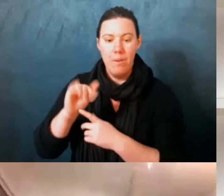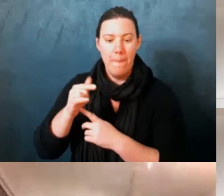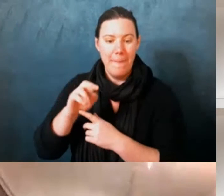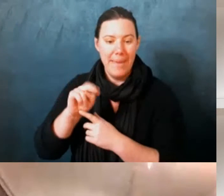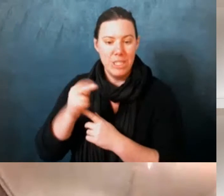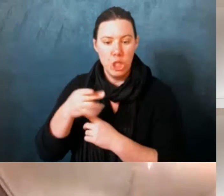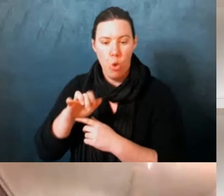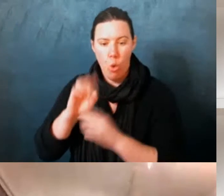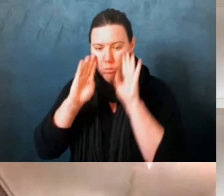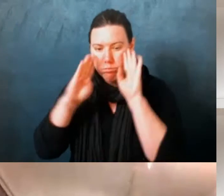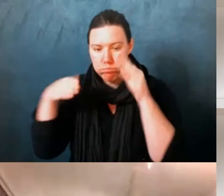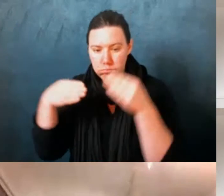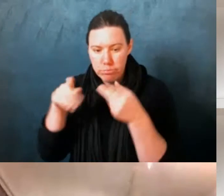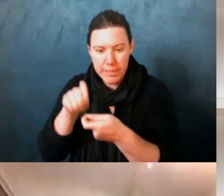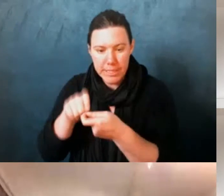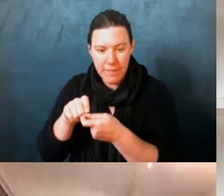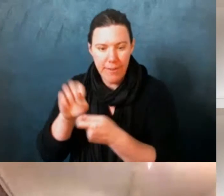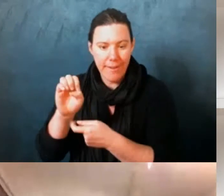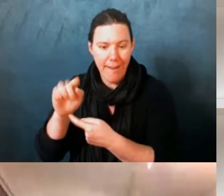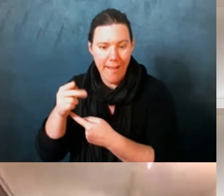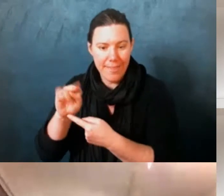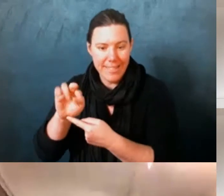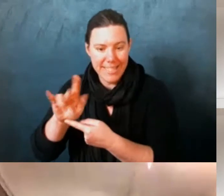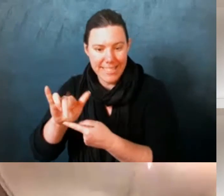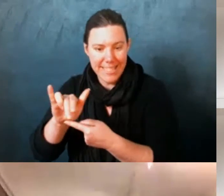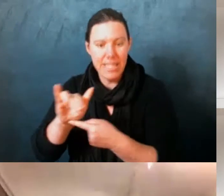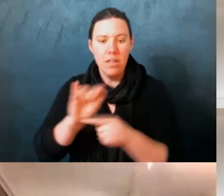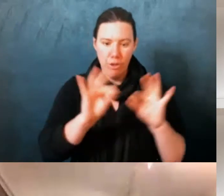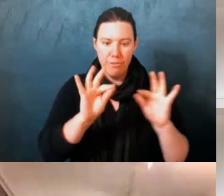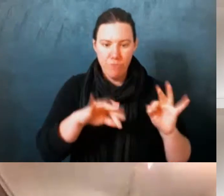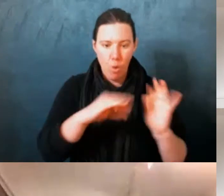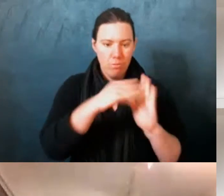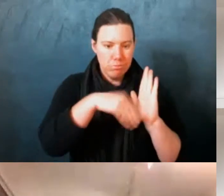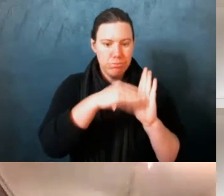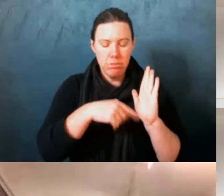or the many ways that people get stereotyped